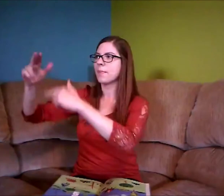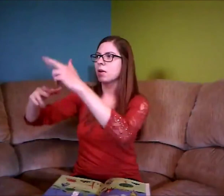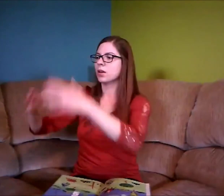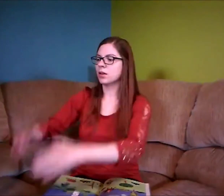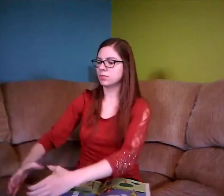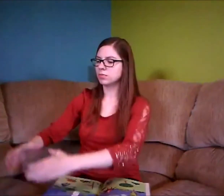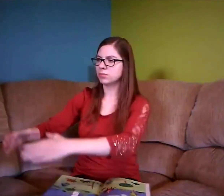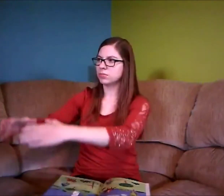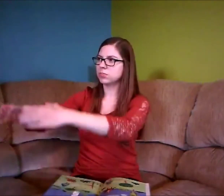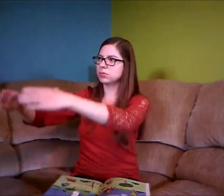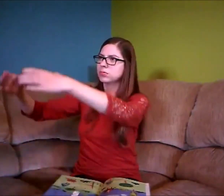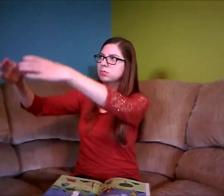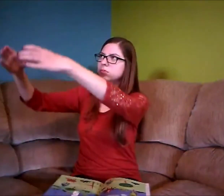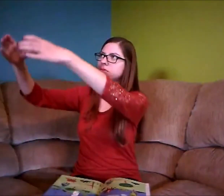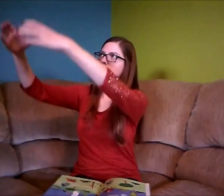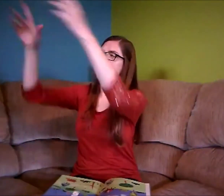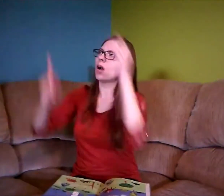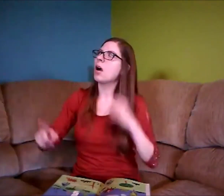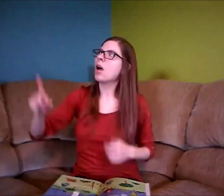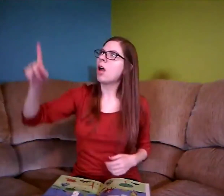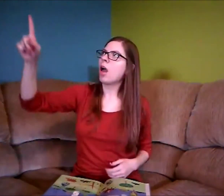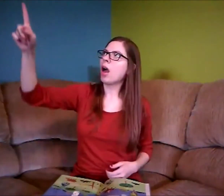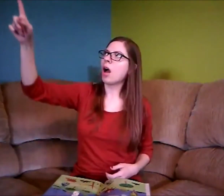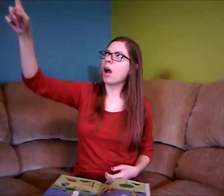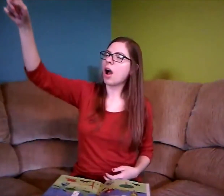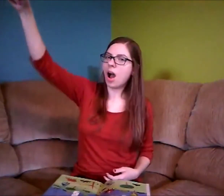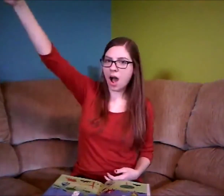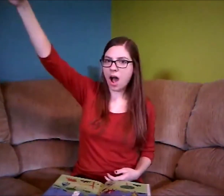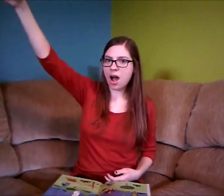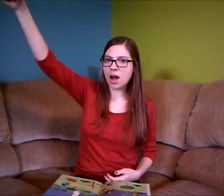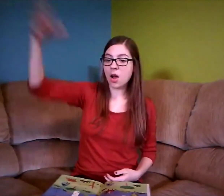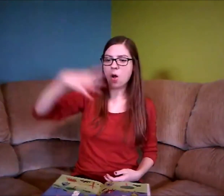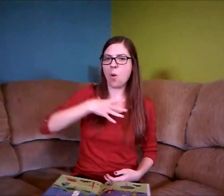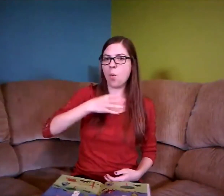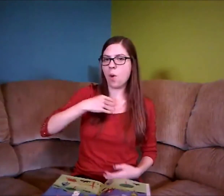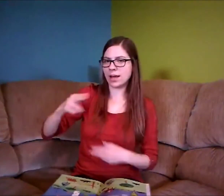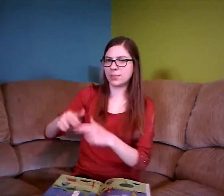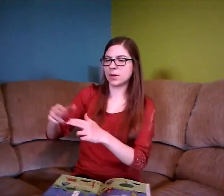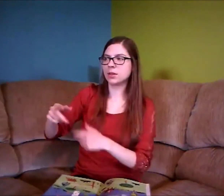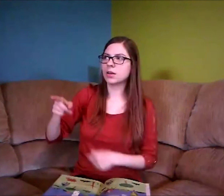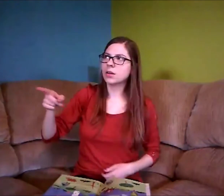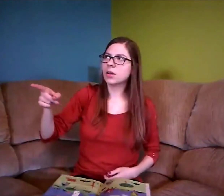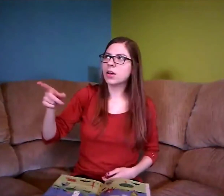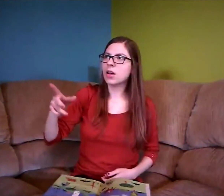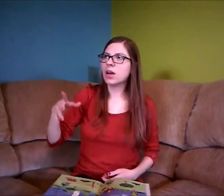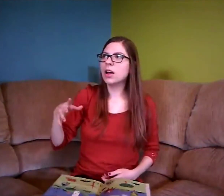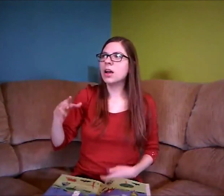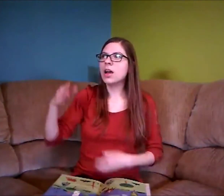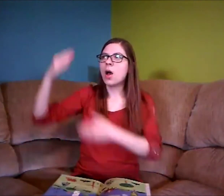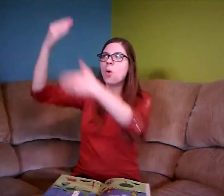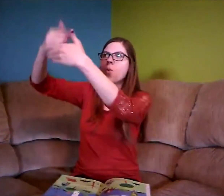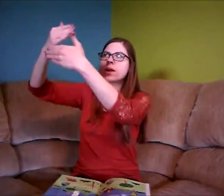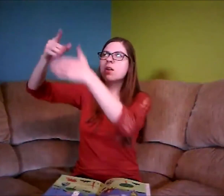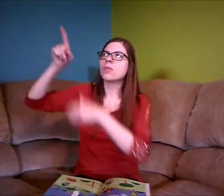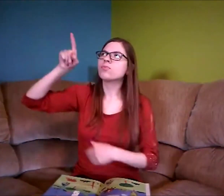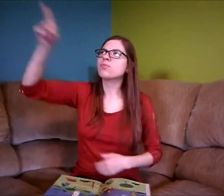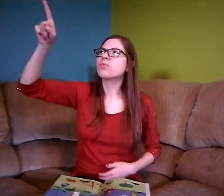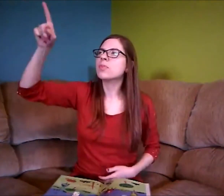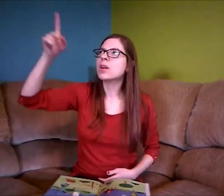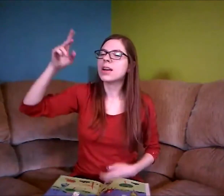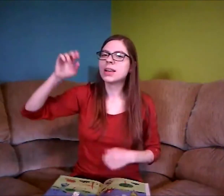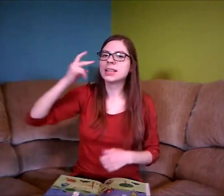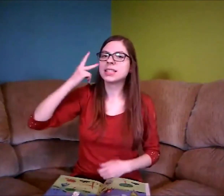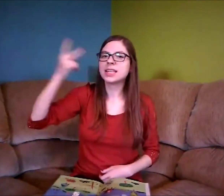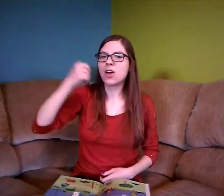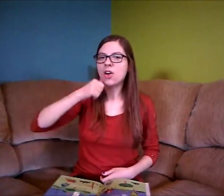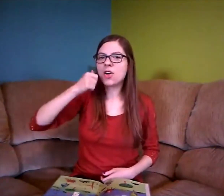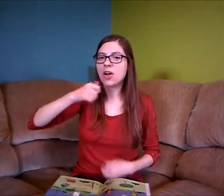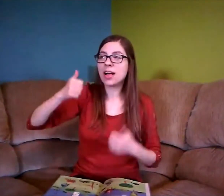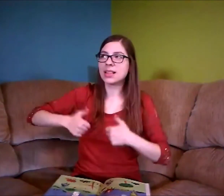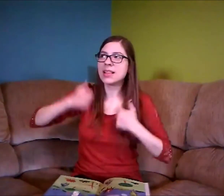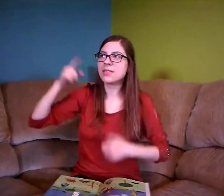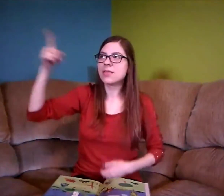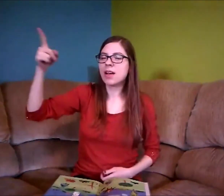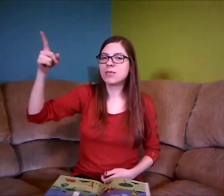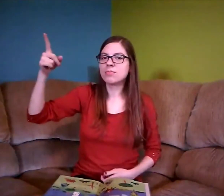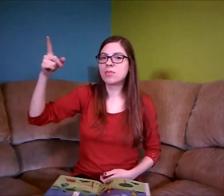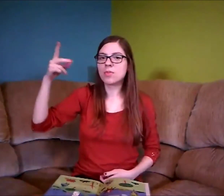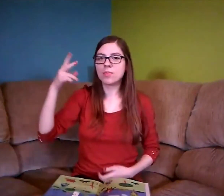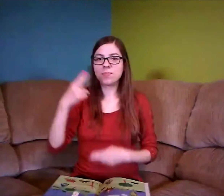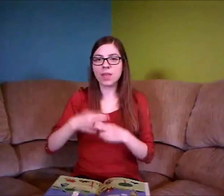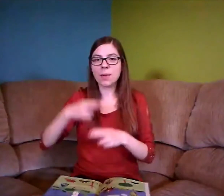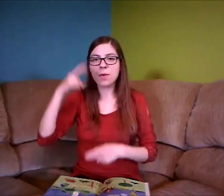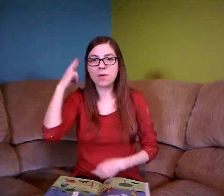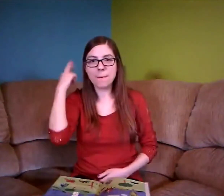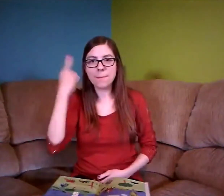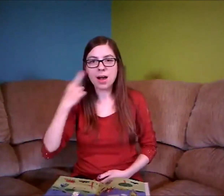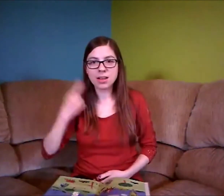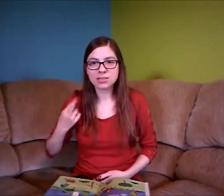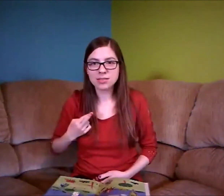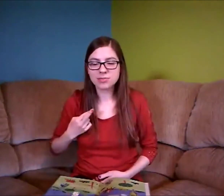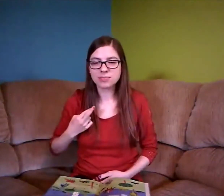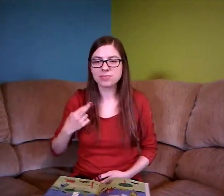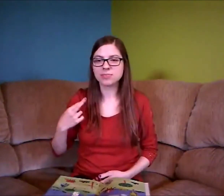a girl named Rapunzel lived way up high in a tall white tower.]